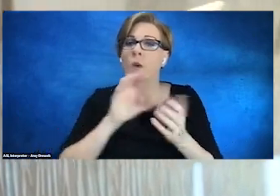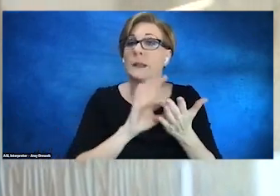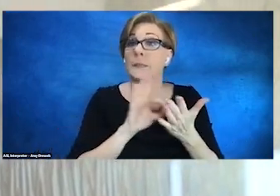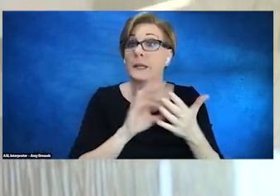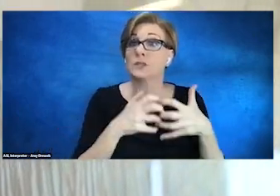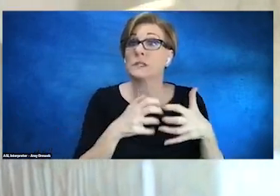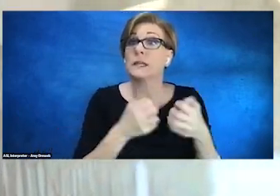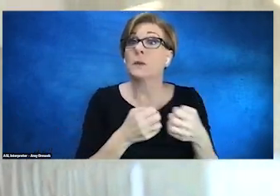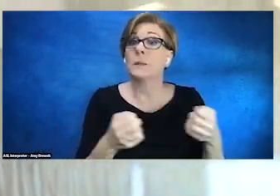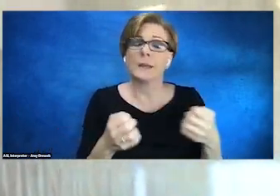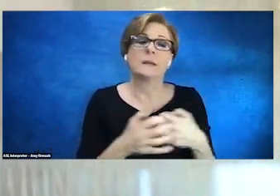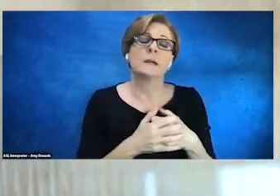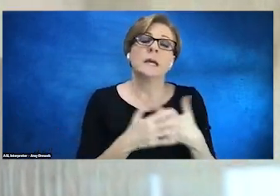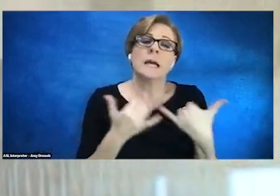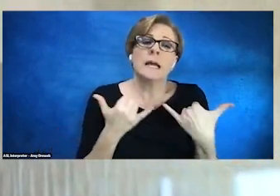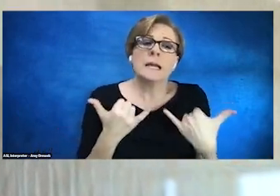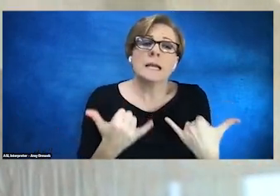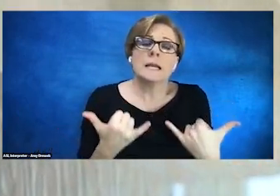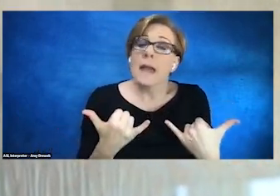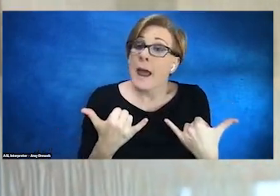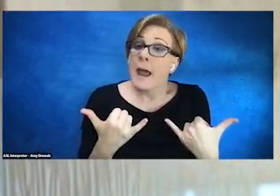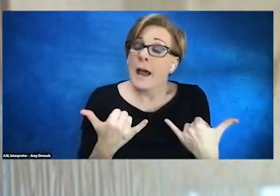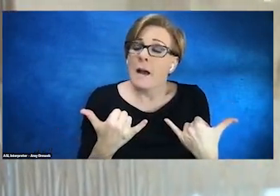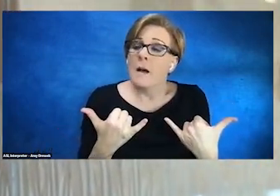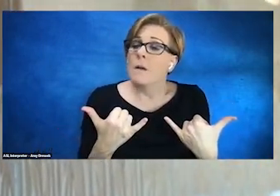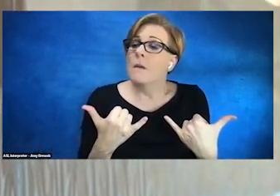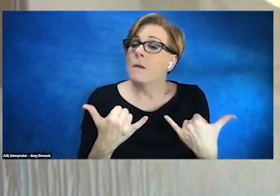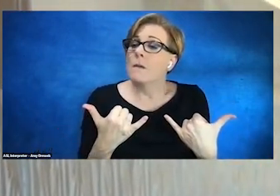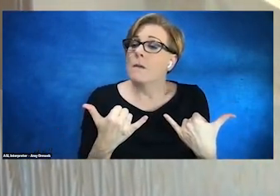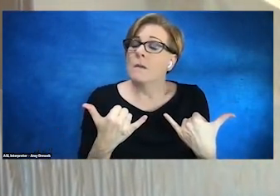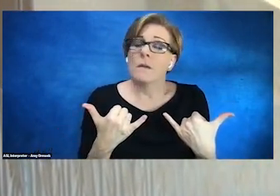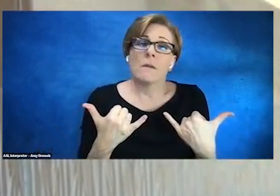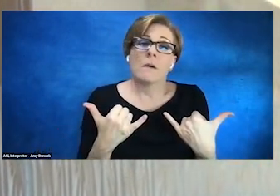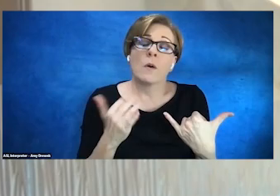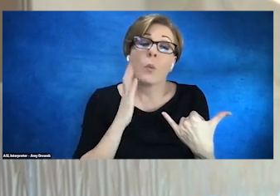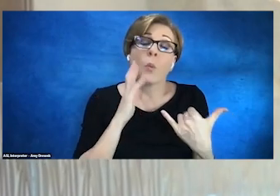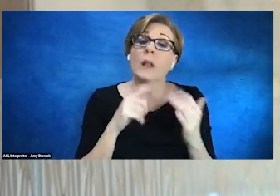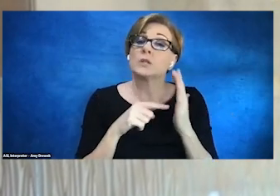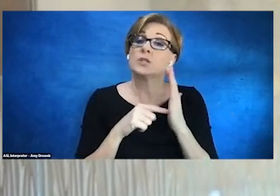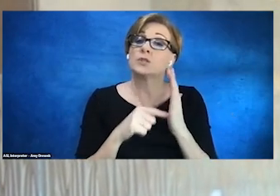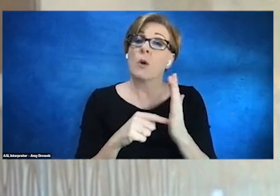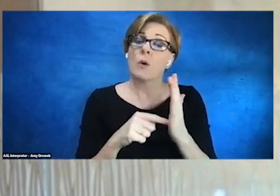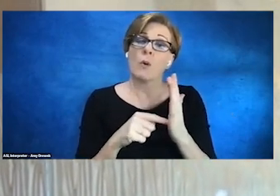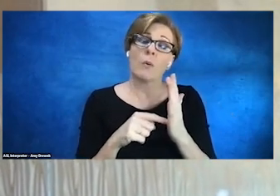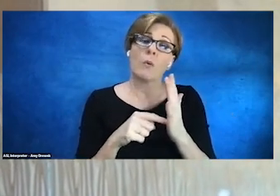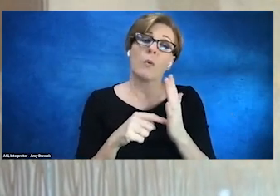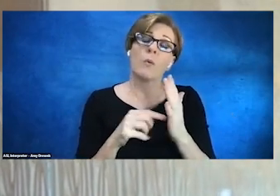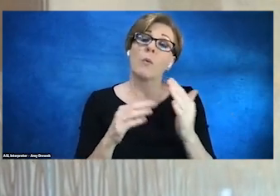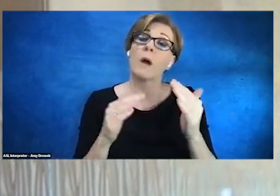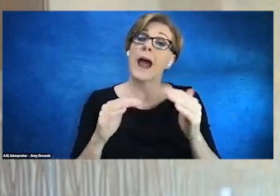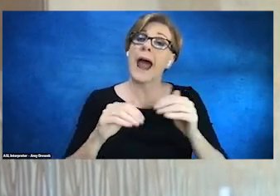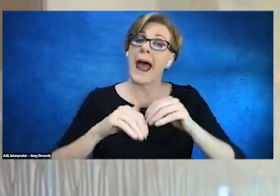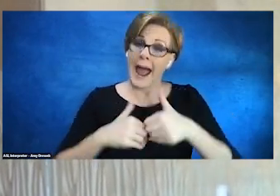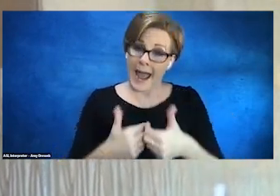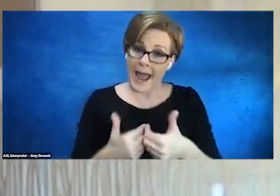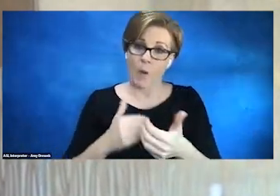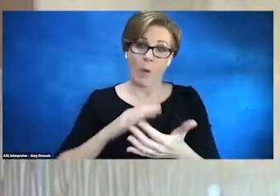tabulation equipment now we're going to show and demonstrate tabulating a few ballots so this